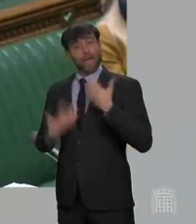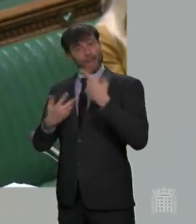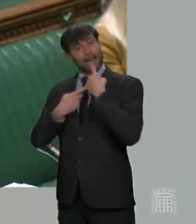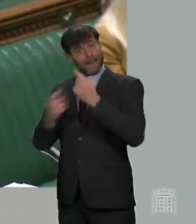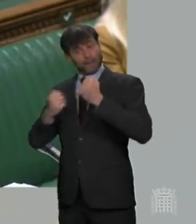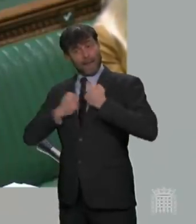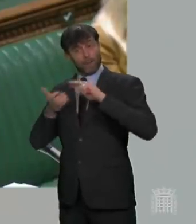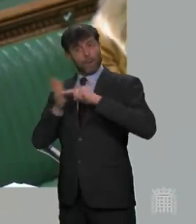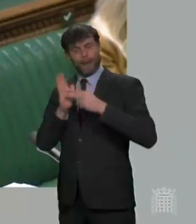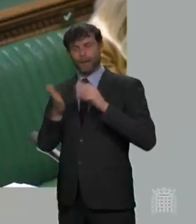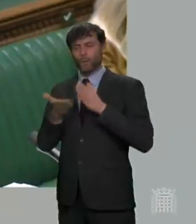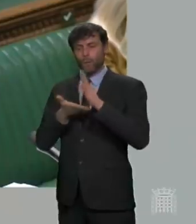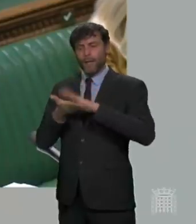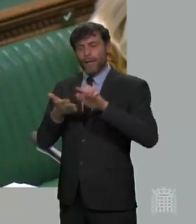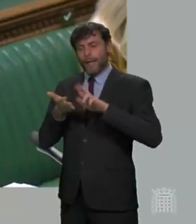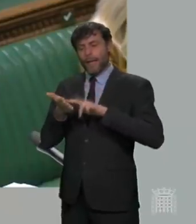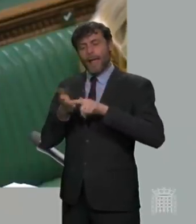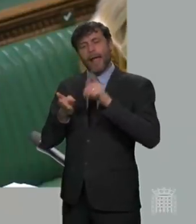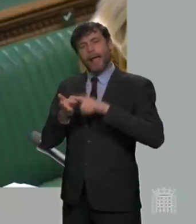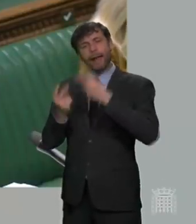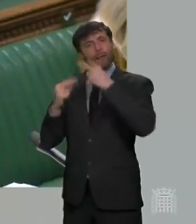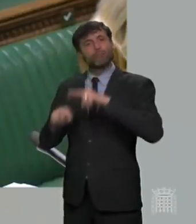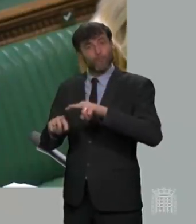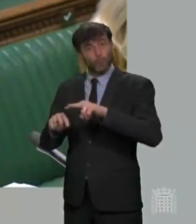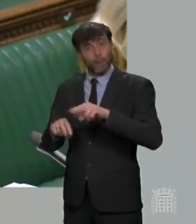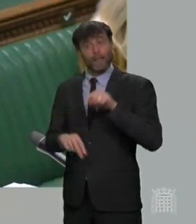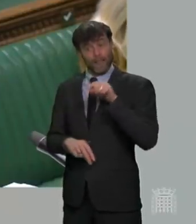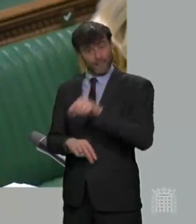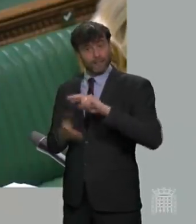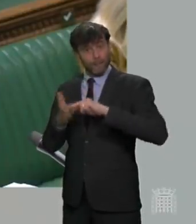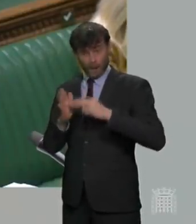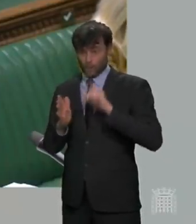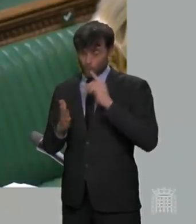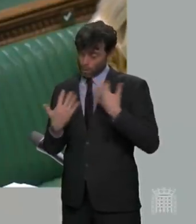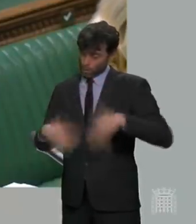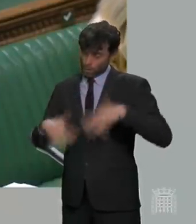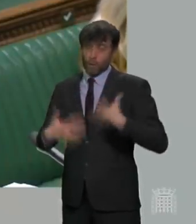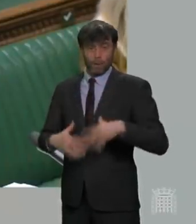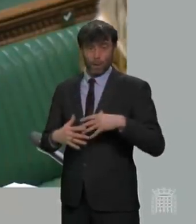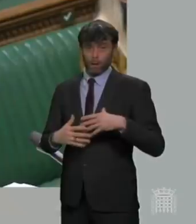review will be of massive benefit to Northern Ireland. That includes upgrading the A75,